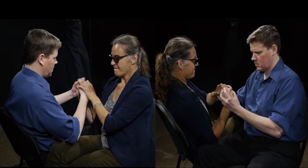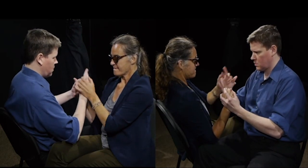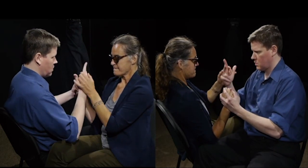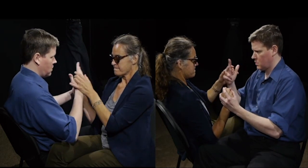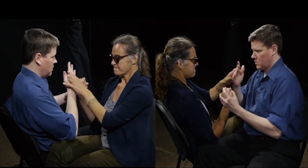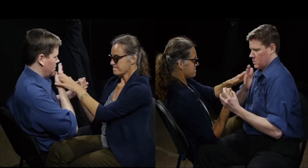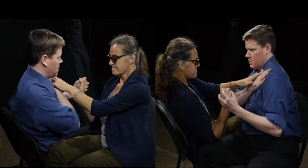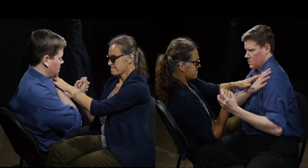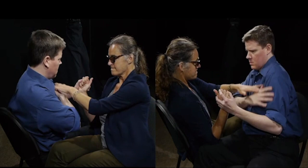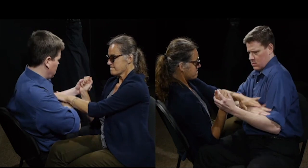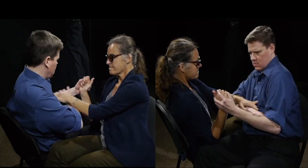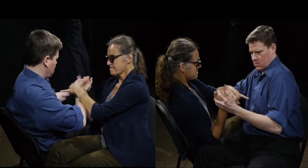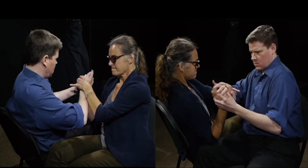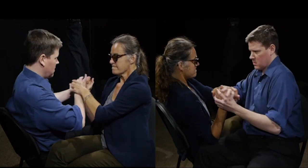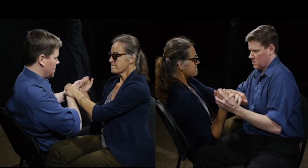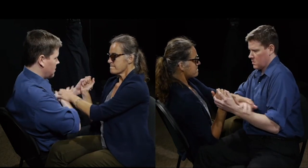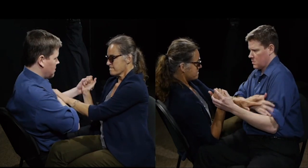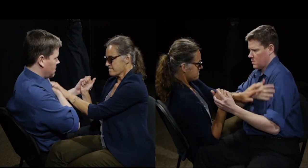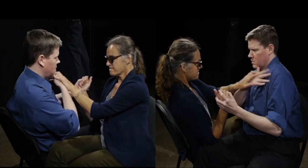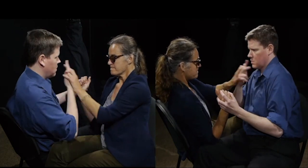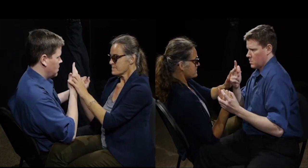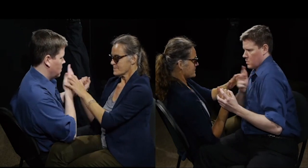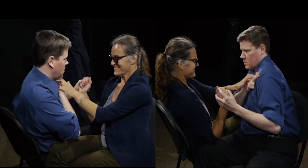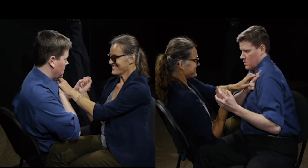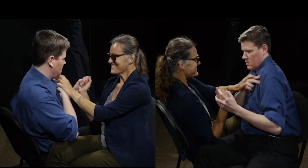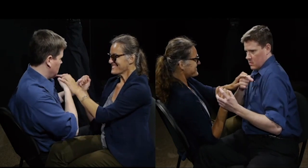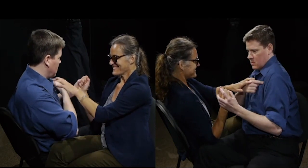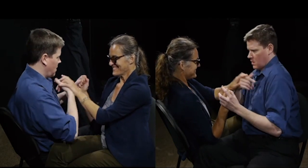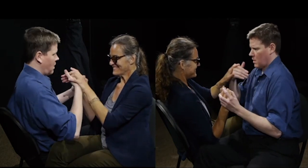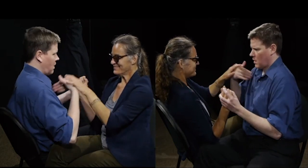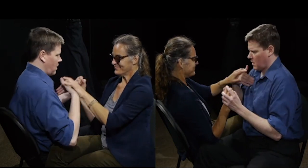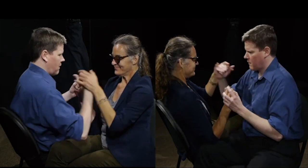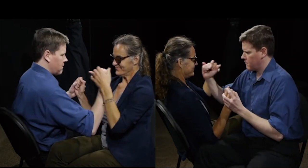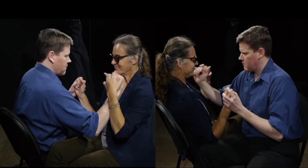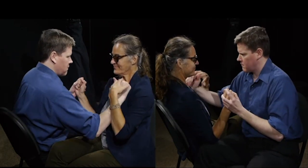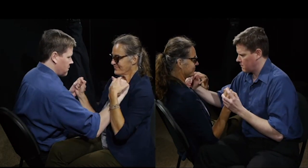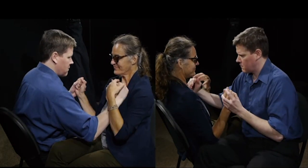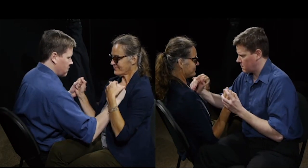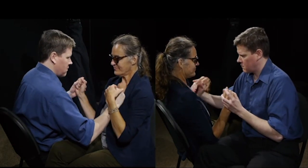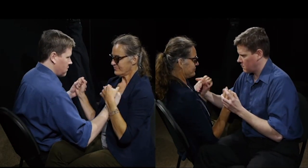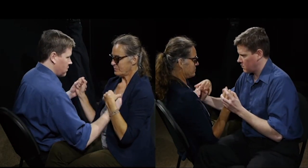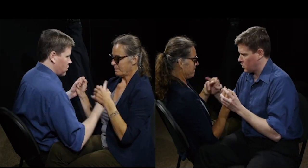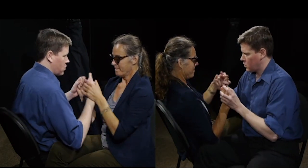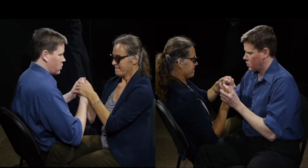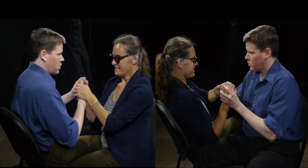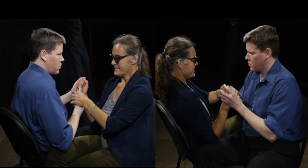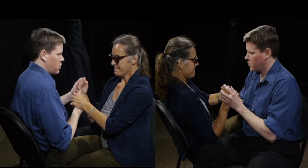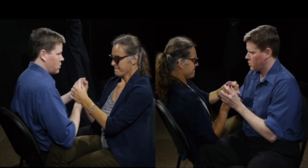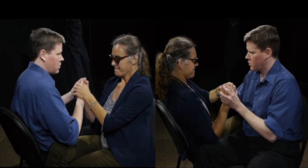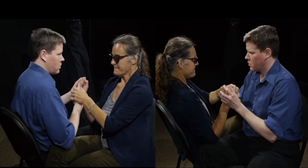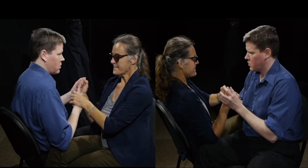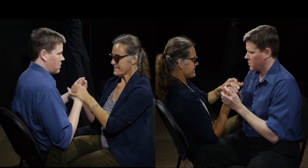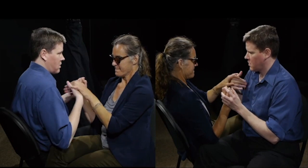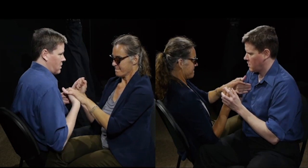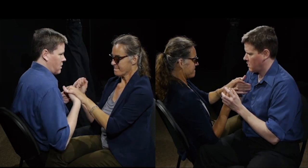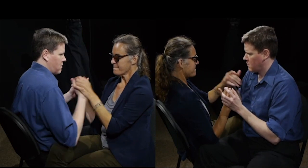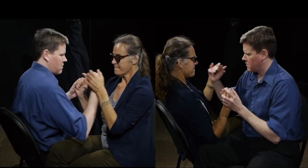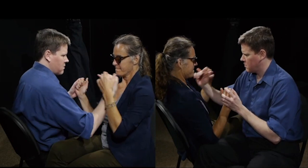would constitute a violation of grammatical rules. If I explained to you that I had a headache by squeezing your fist, but I just left your fist hanging there,